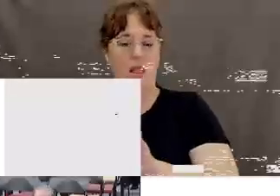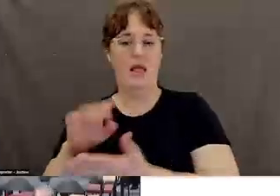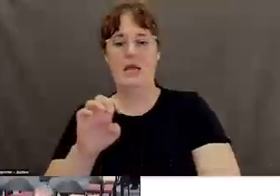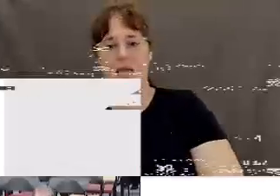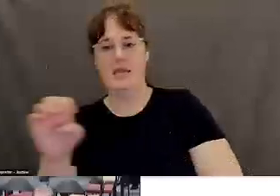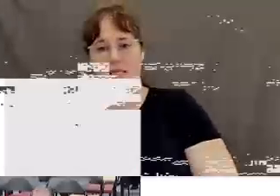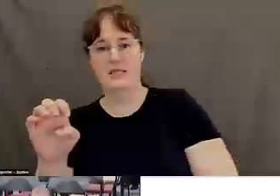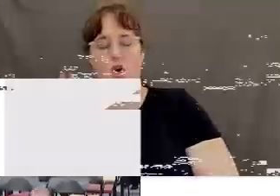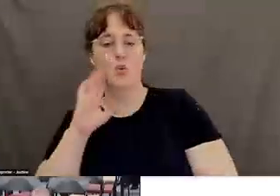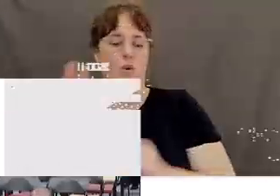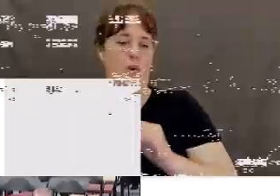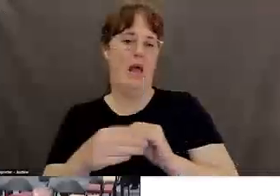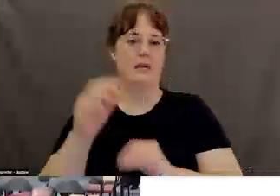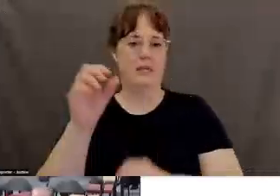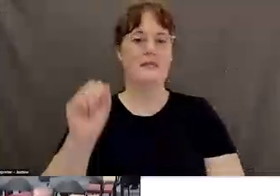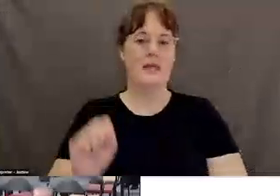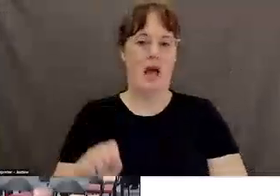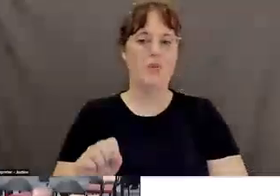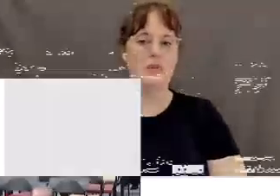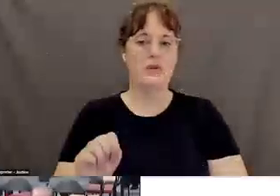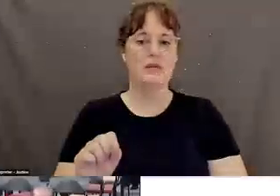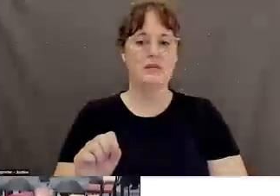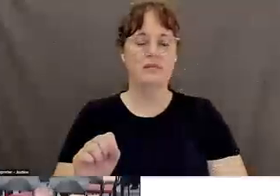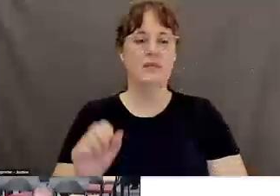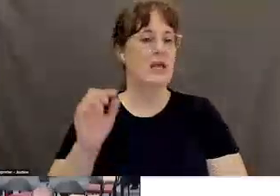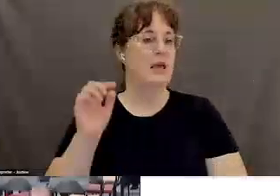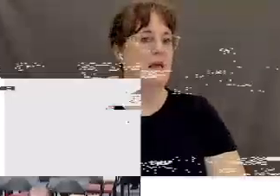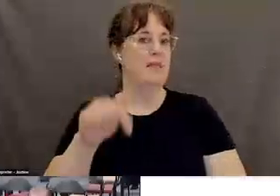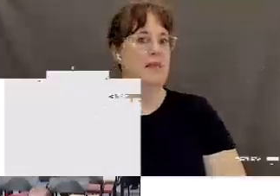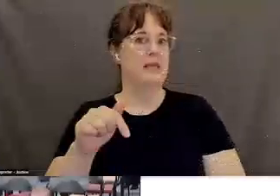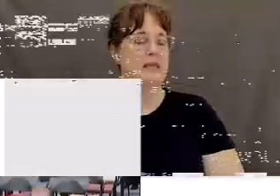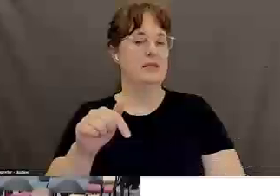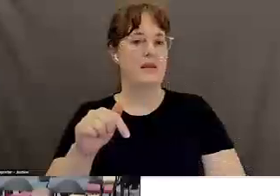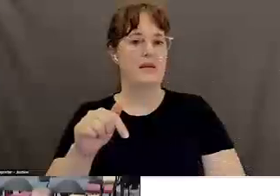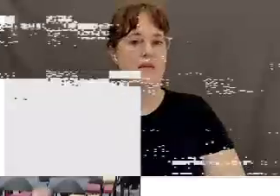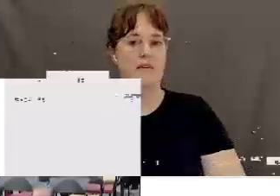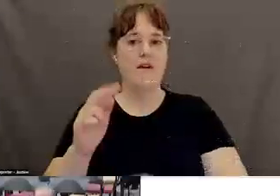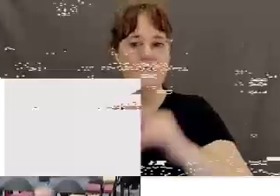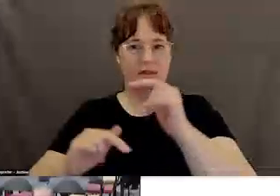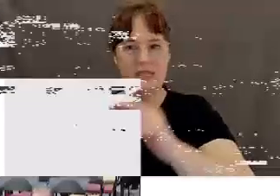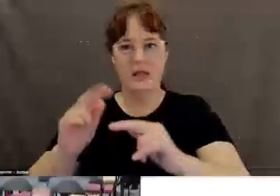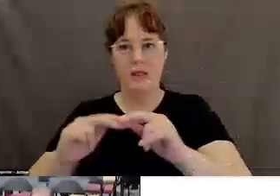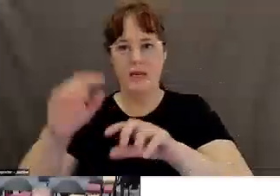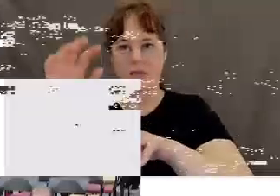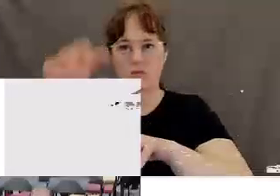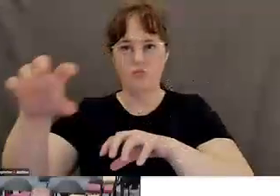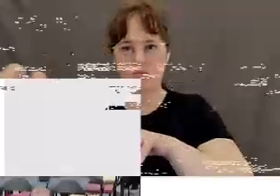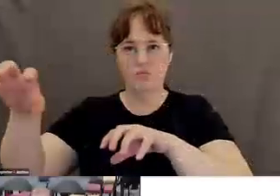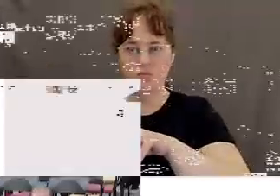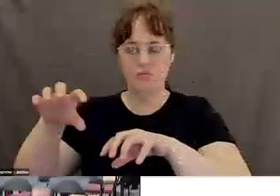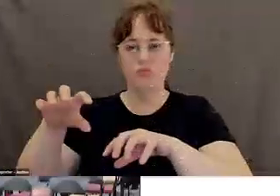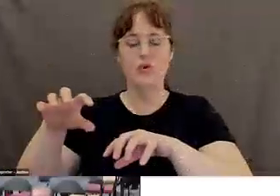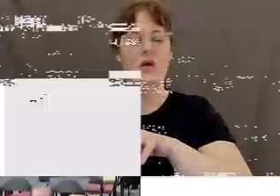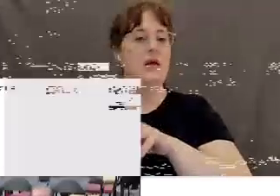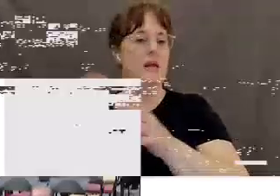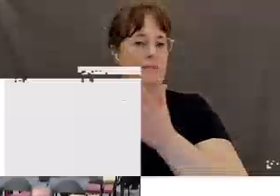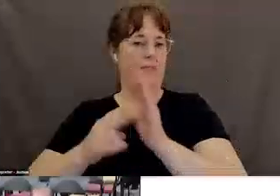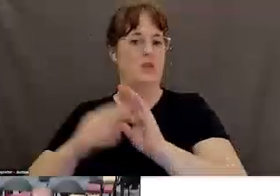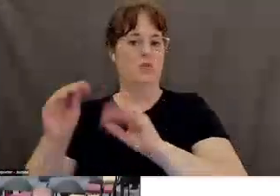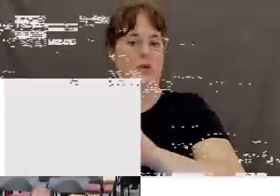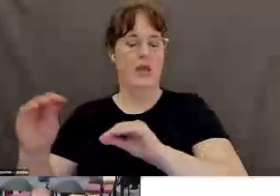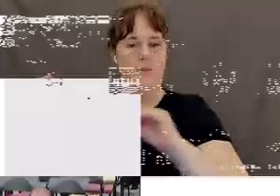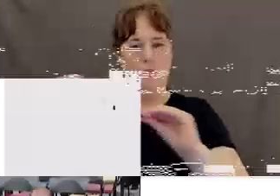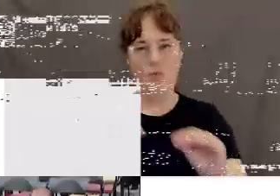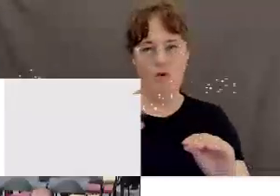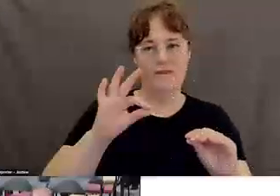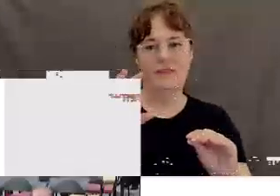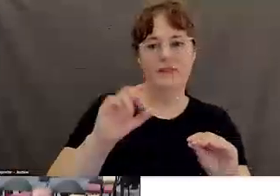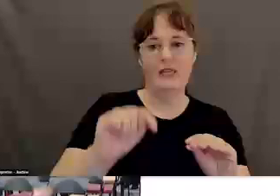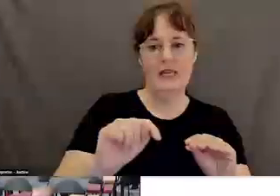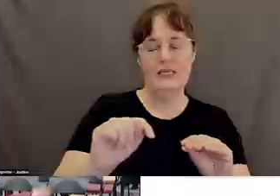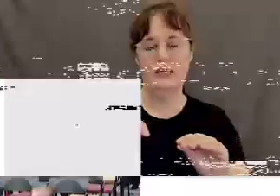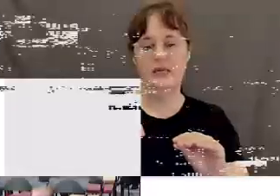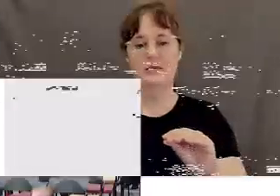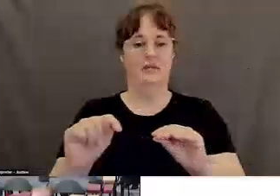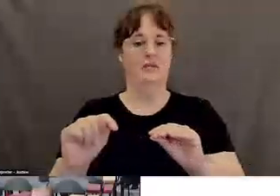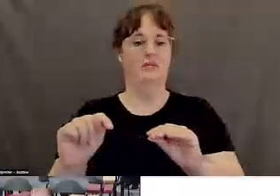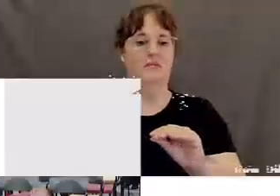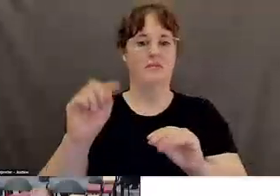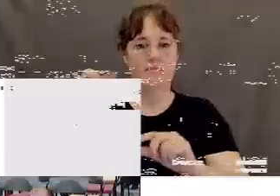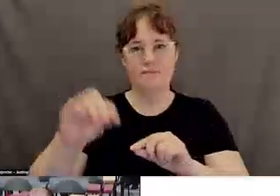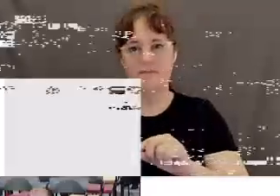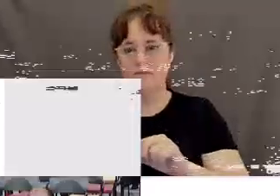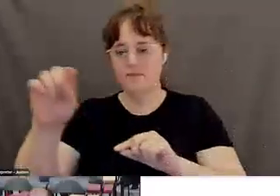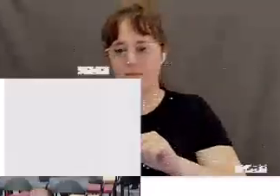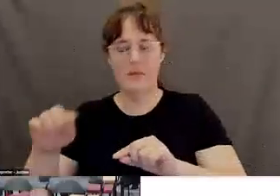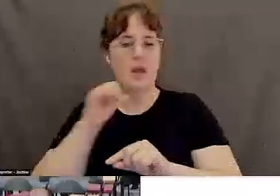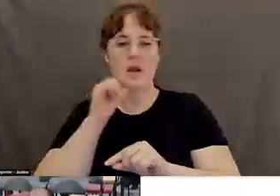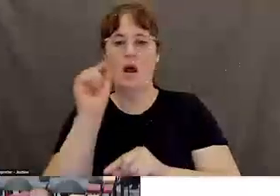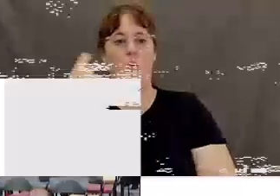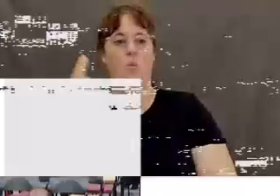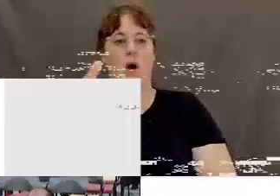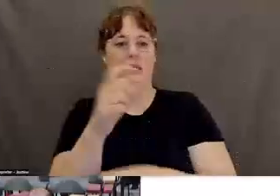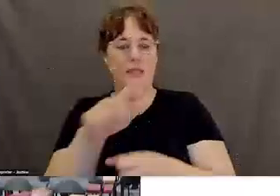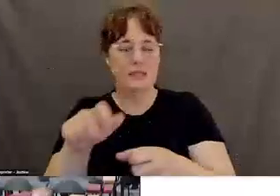Boardroom: We're treating these as a network of facilities, that we can move the vehicles throughout the network, maintain them anywhere, use them anywhere. So that's the approach. And so it's not necessarily for one specific region, but it's for the network as a whole.